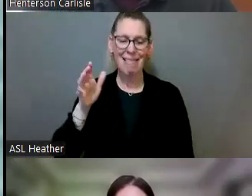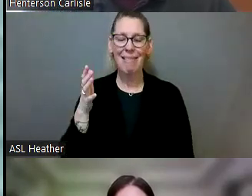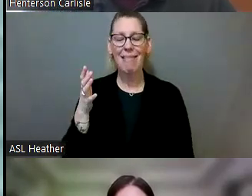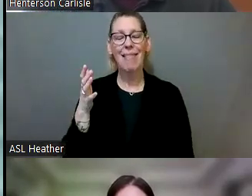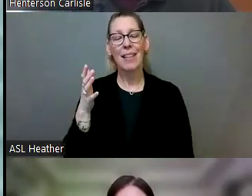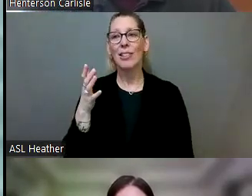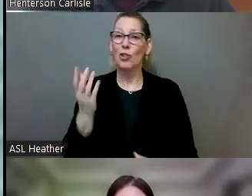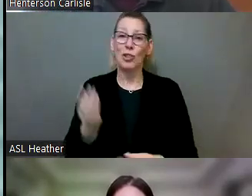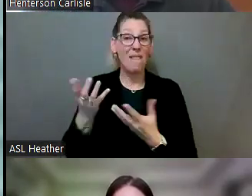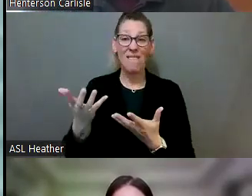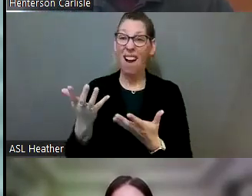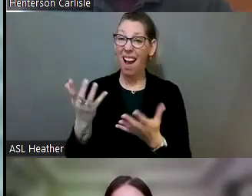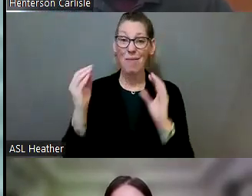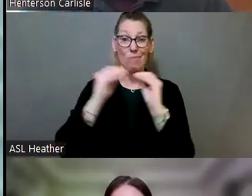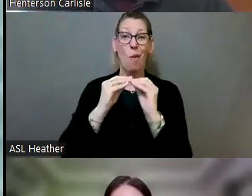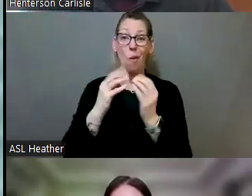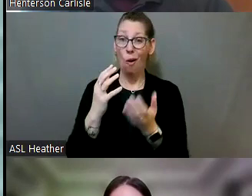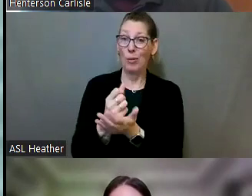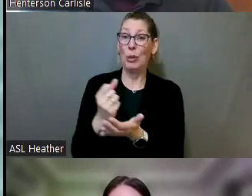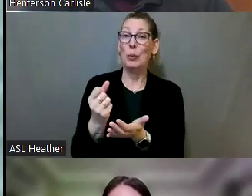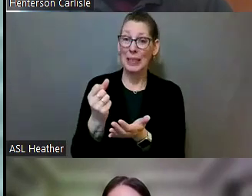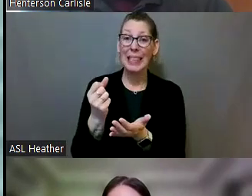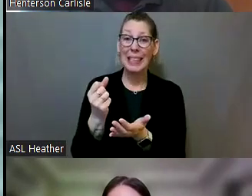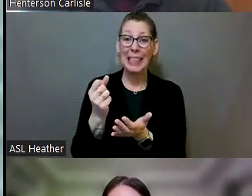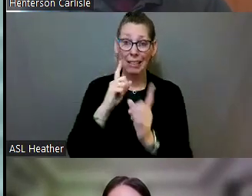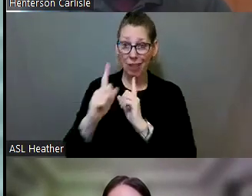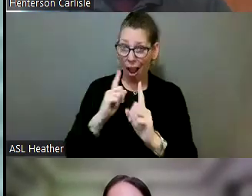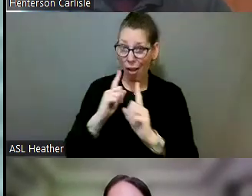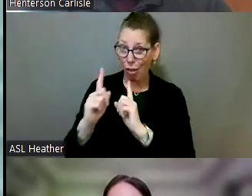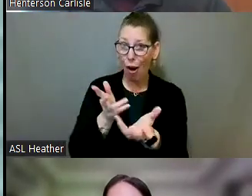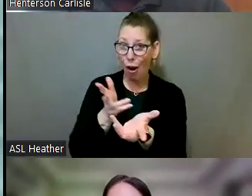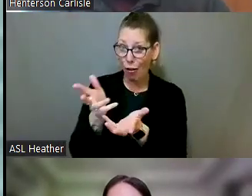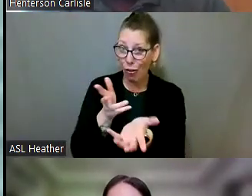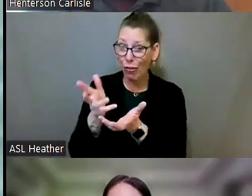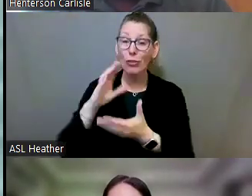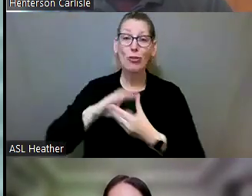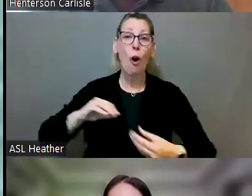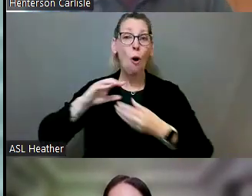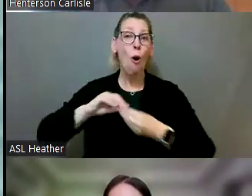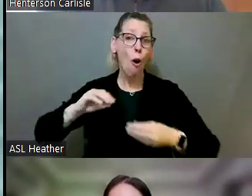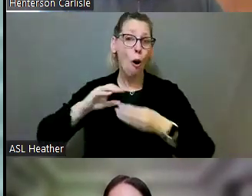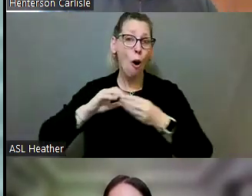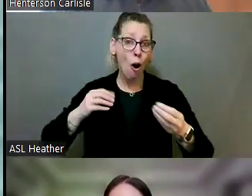providing opportunities where there's more dialogue, more storytelling, more